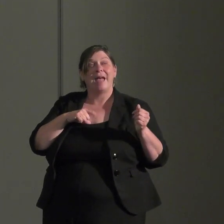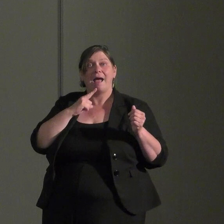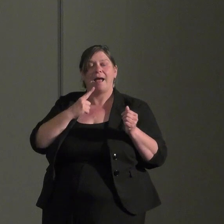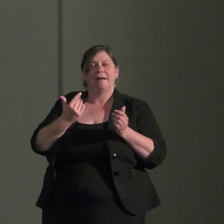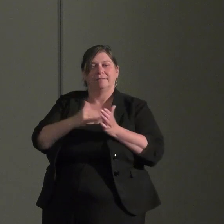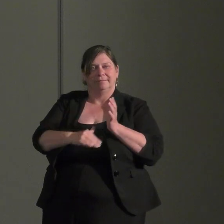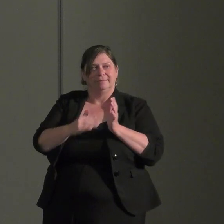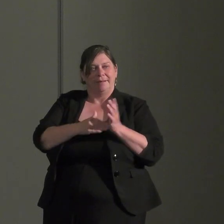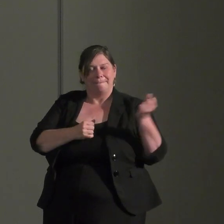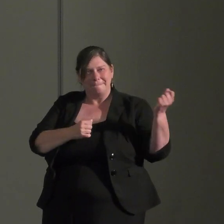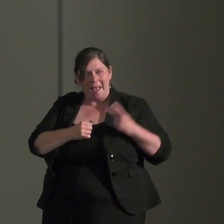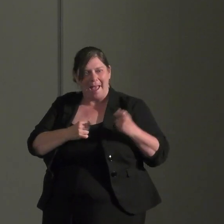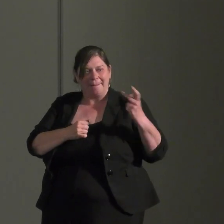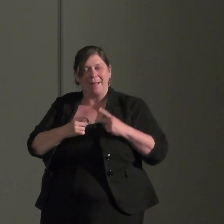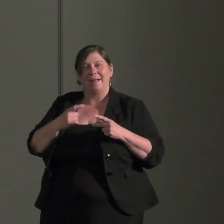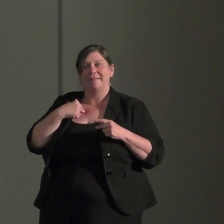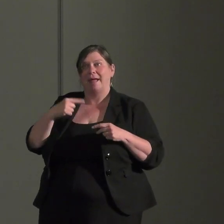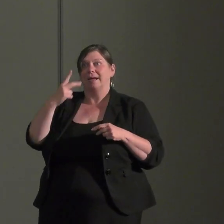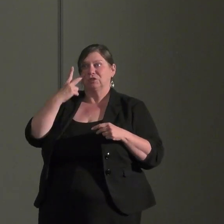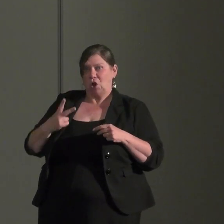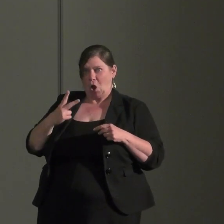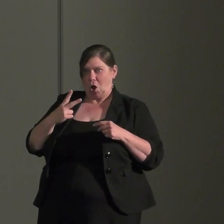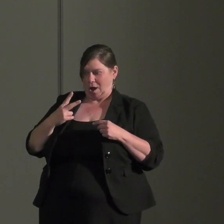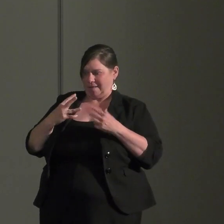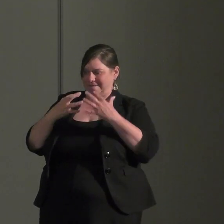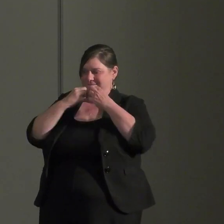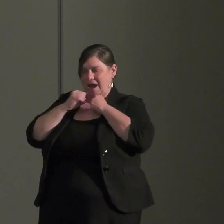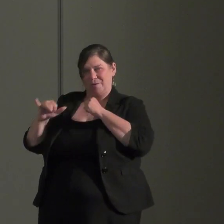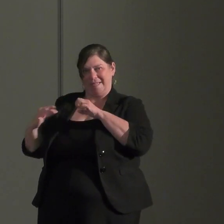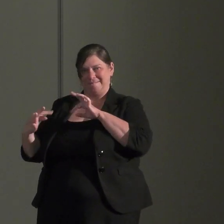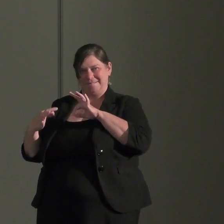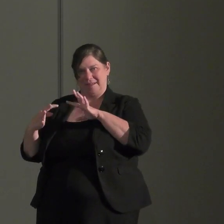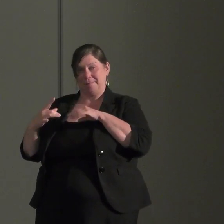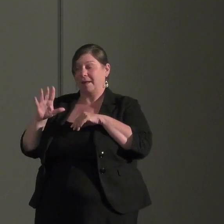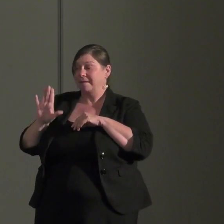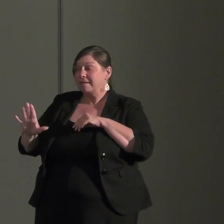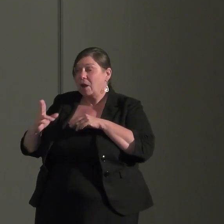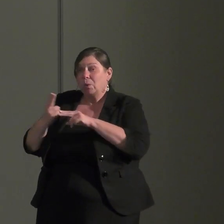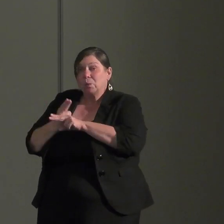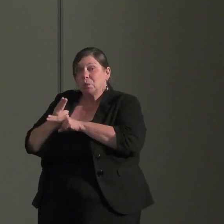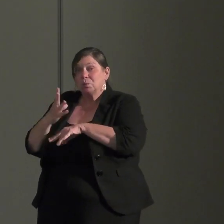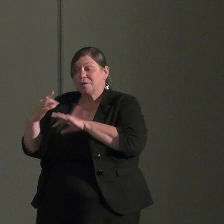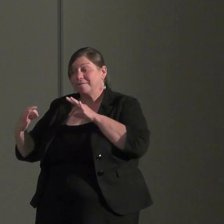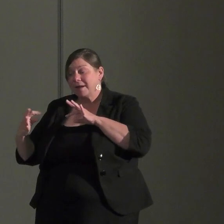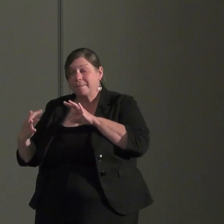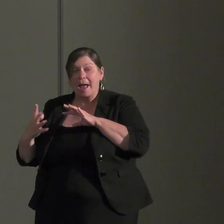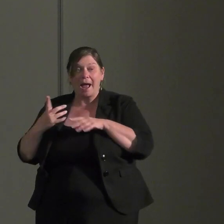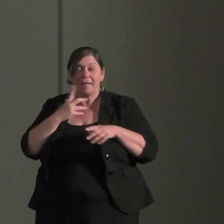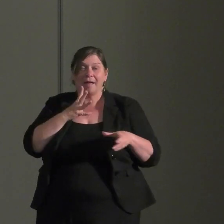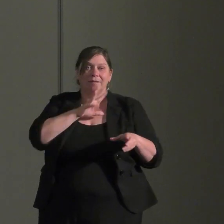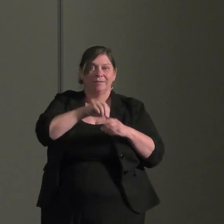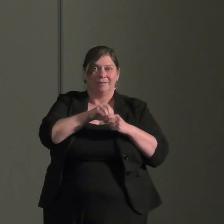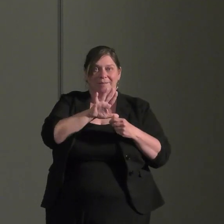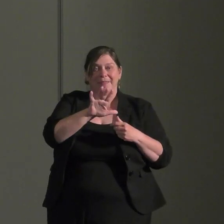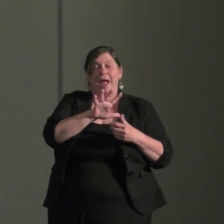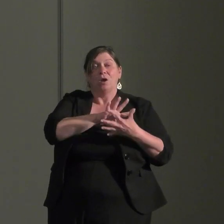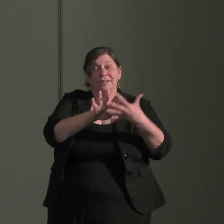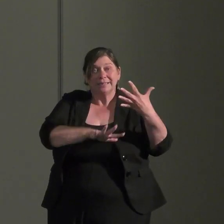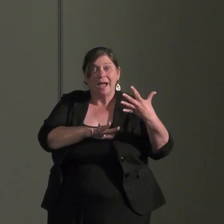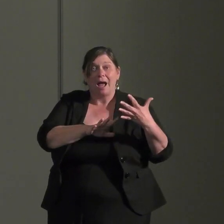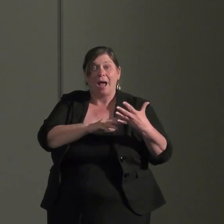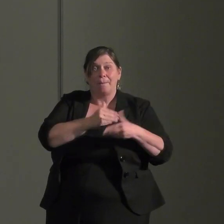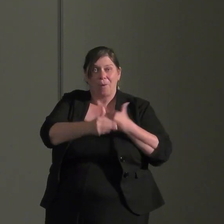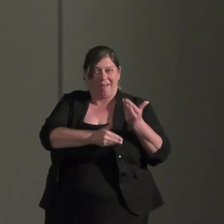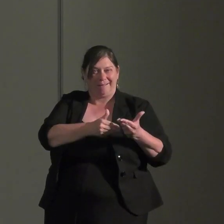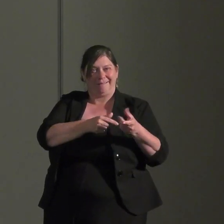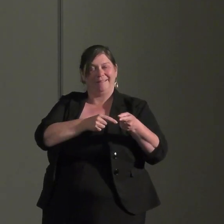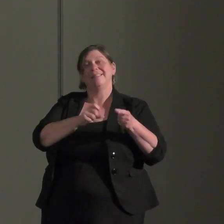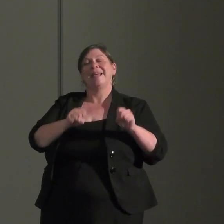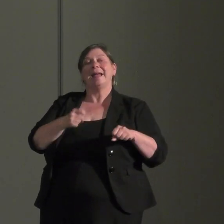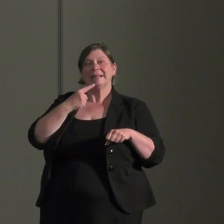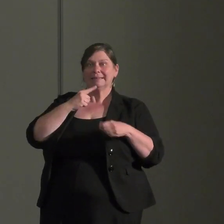value in the feedback and they implemented it into the design process they are able to say they have